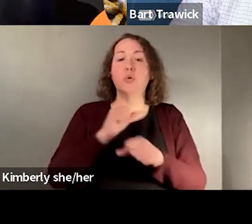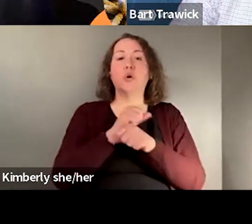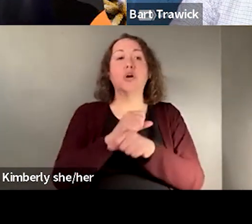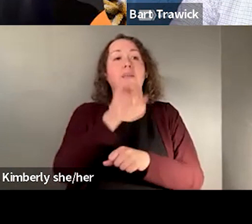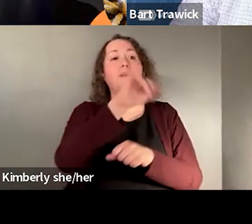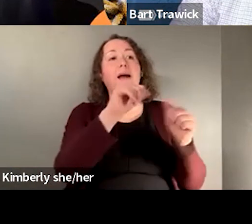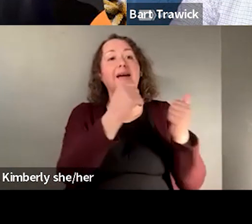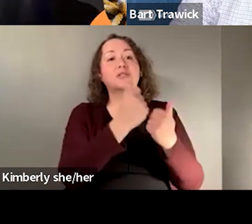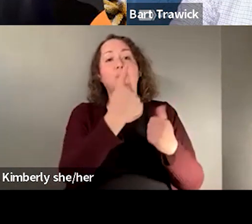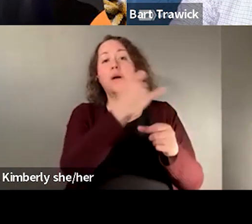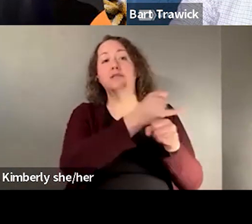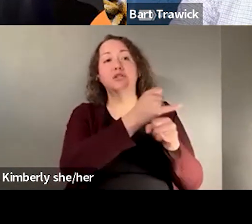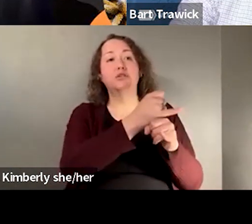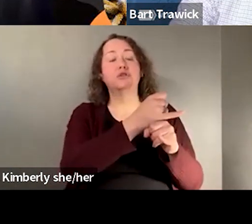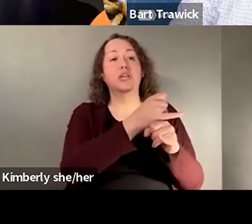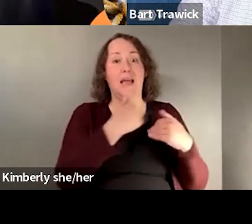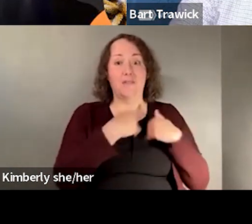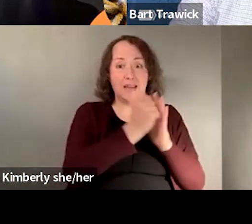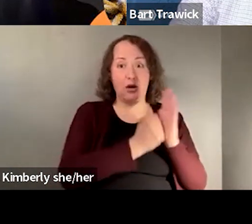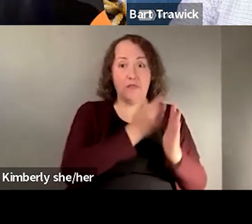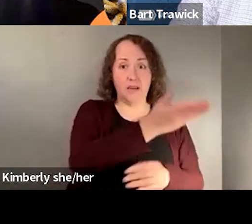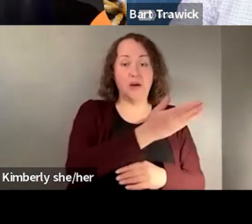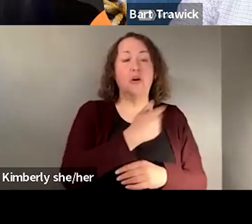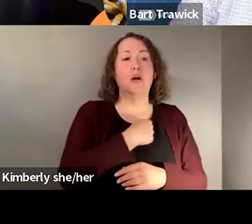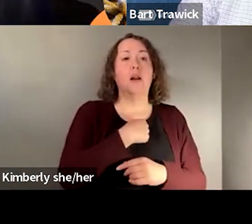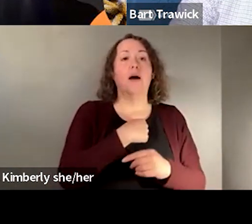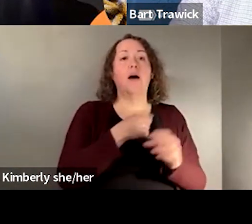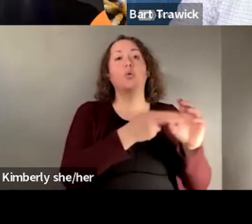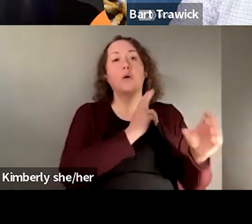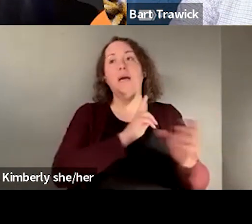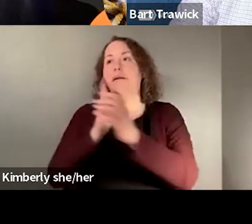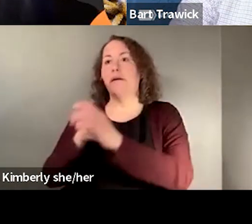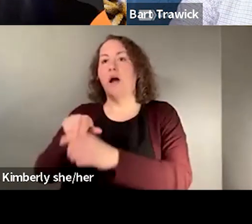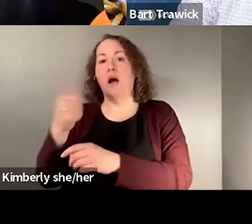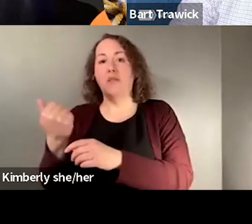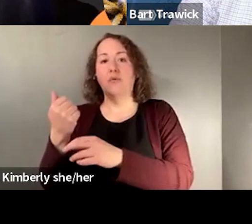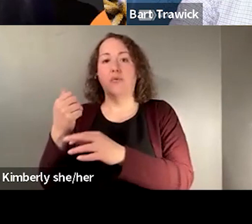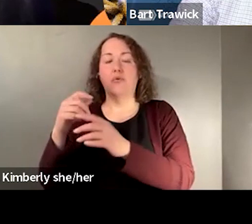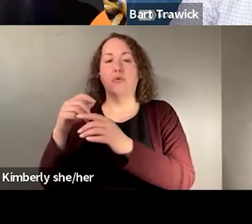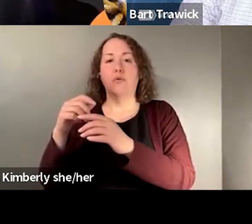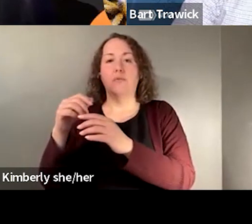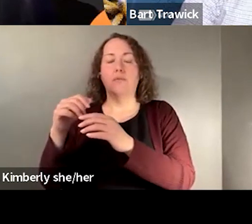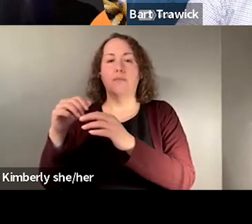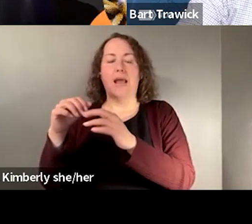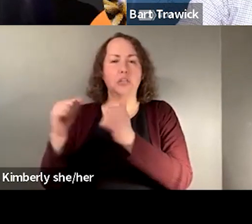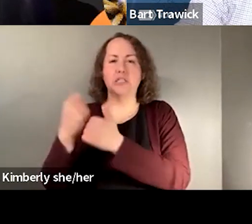to another institution, can you -- can you link those accounts? Bart Trawick: Yeah, you certainly can.